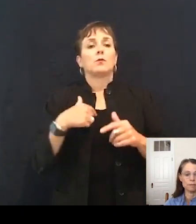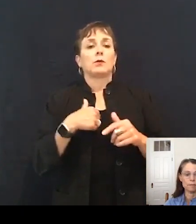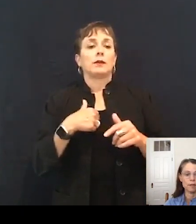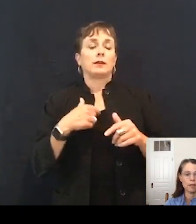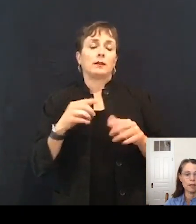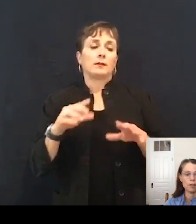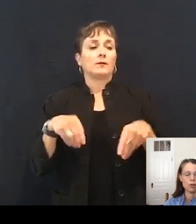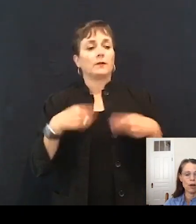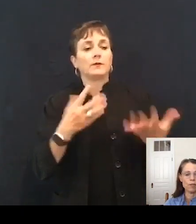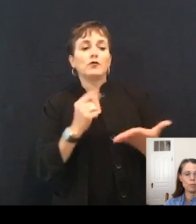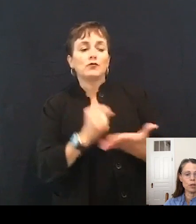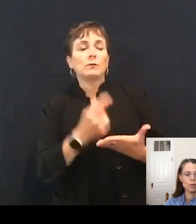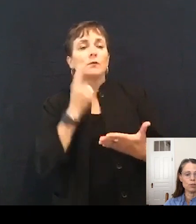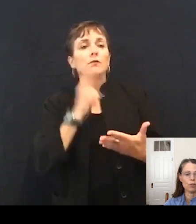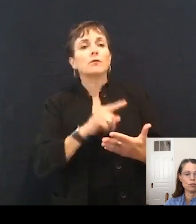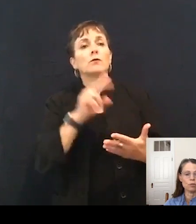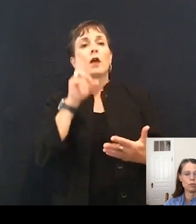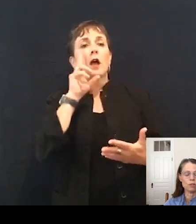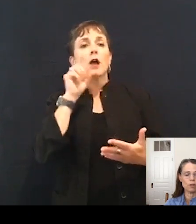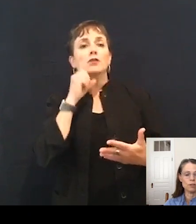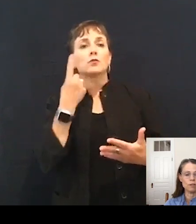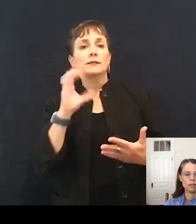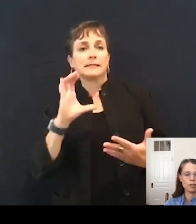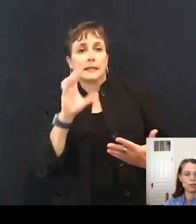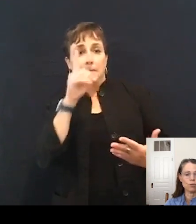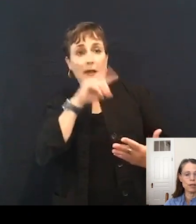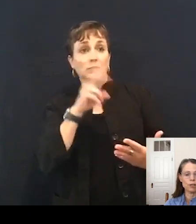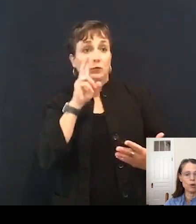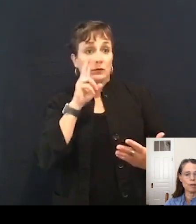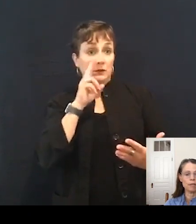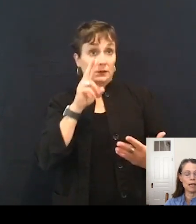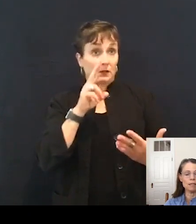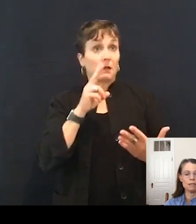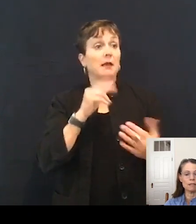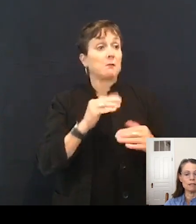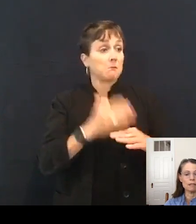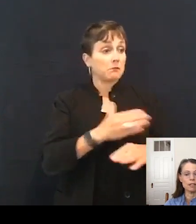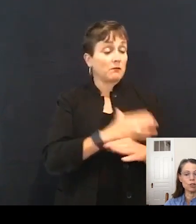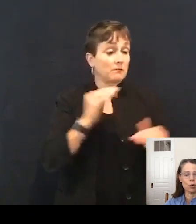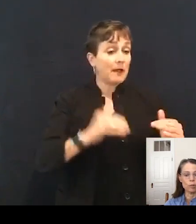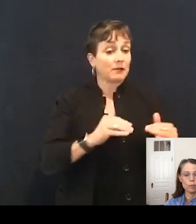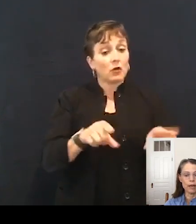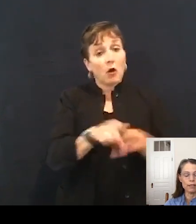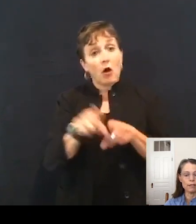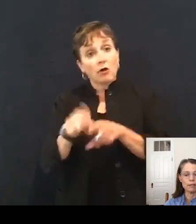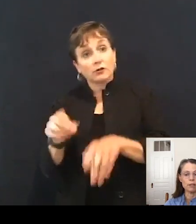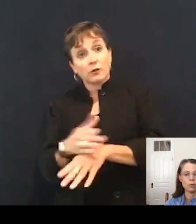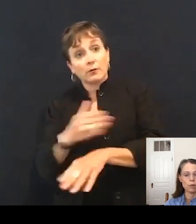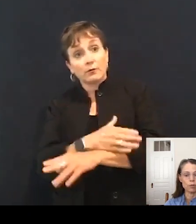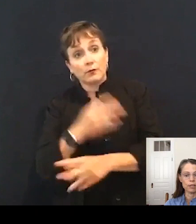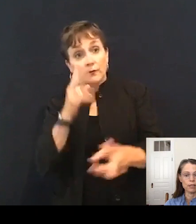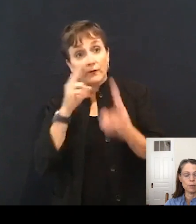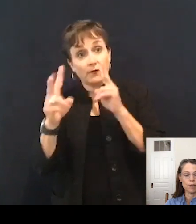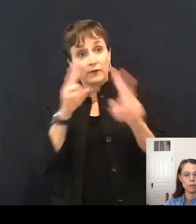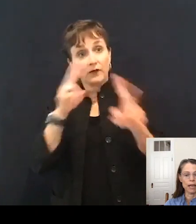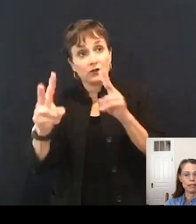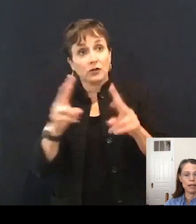The graph below shows the results of electroretinogram analysis in normal mice represented by the black line,